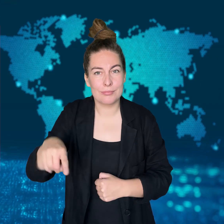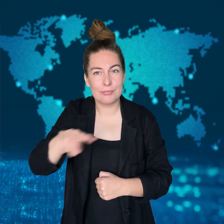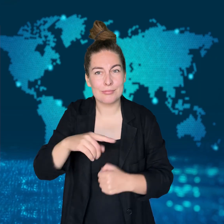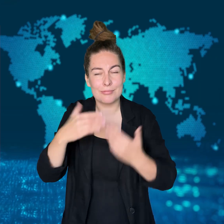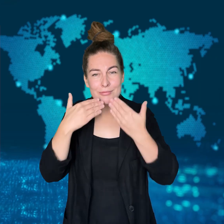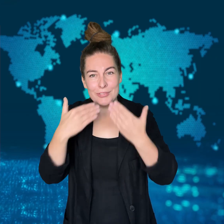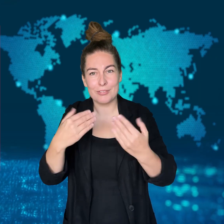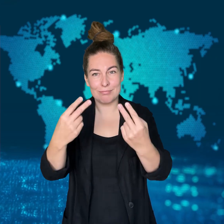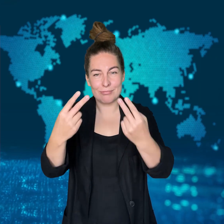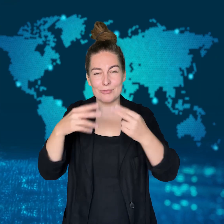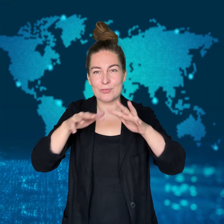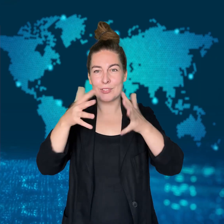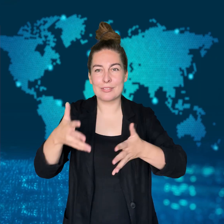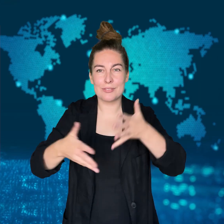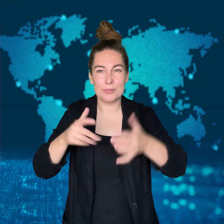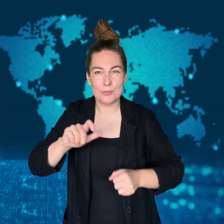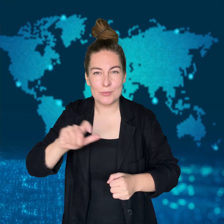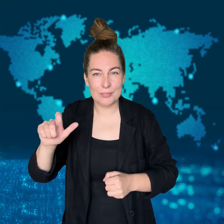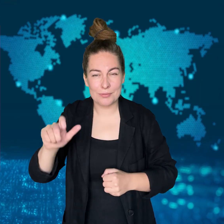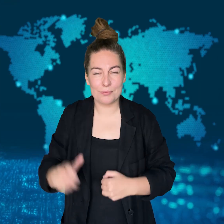Thank you for watching WorldSign Week.